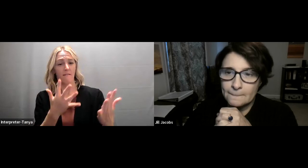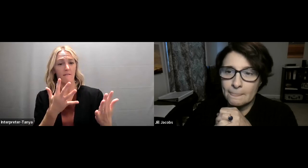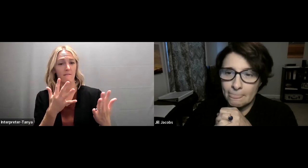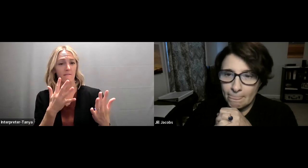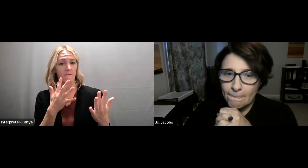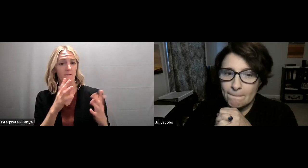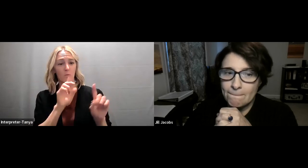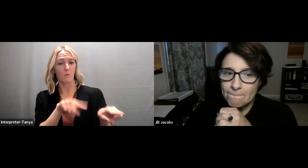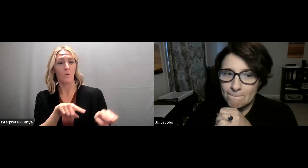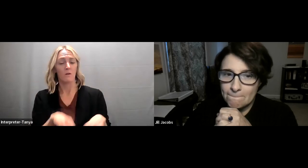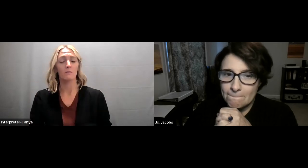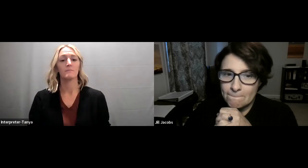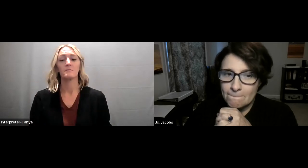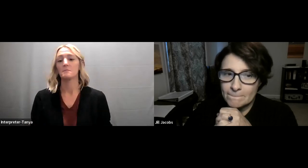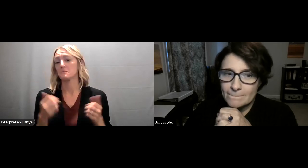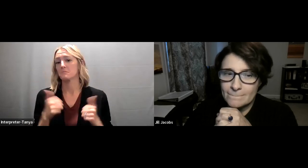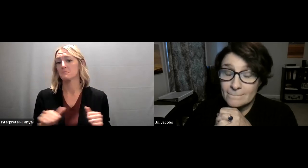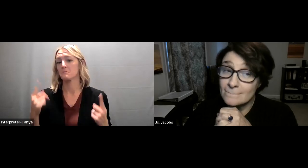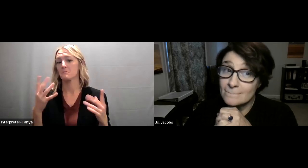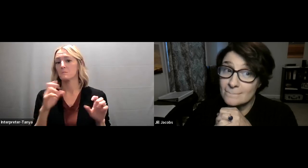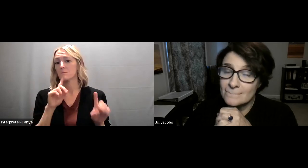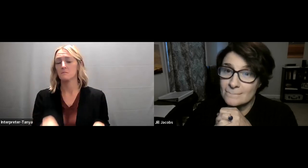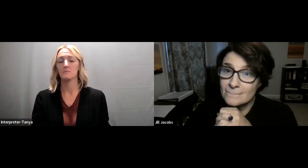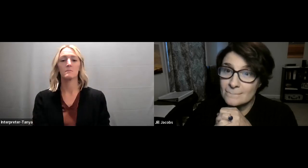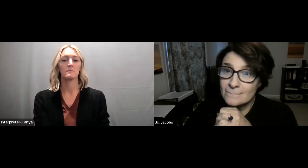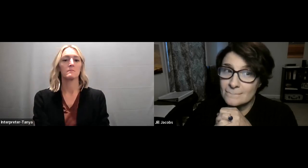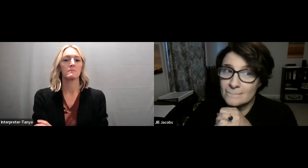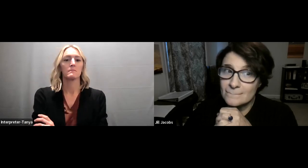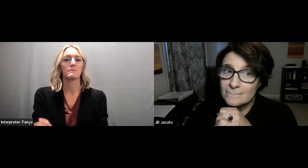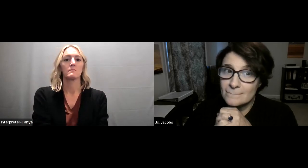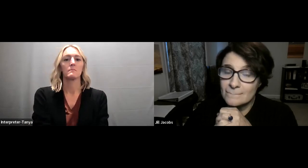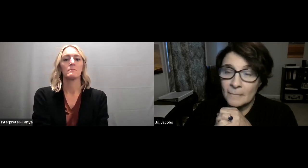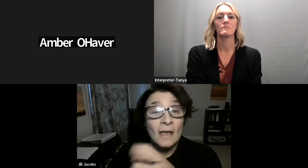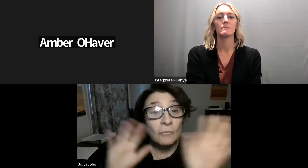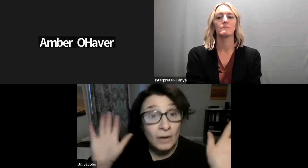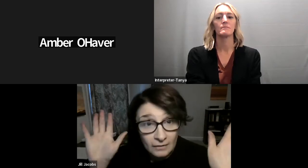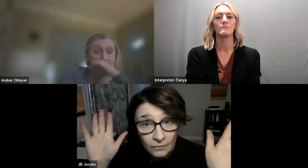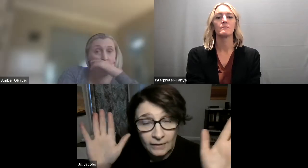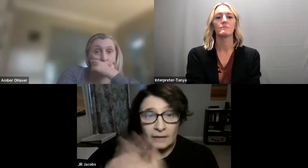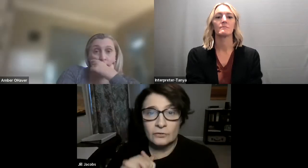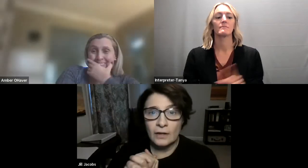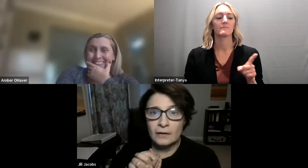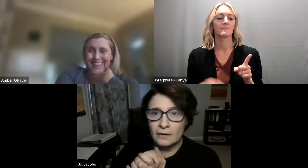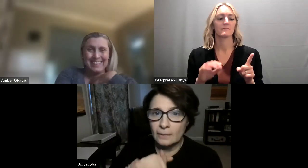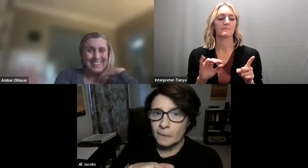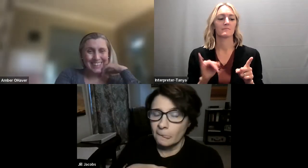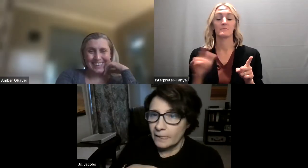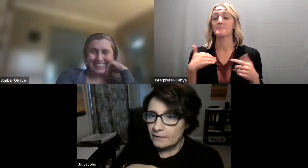Well I'll go ahead and answer that.